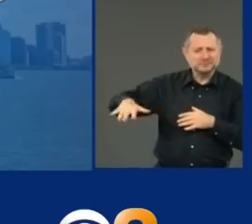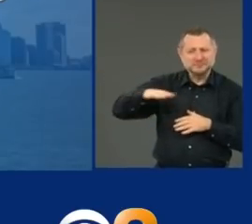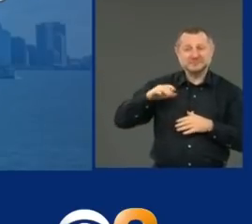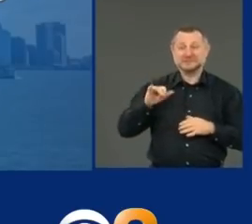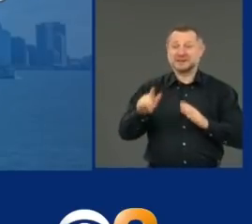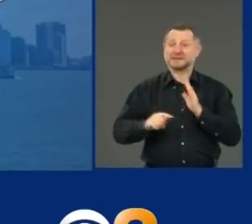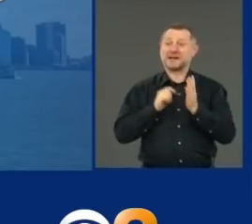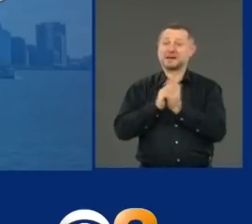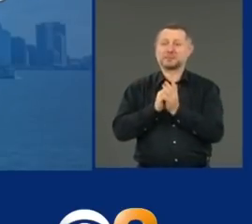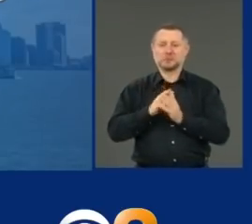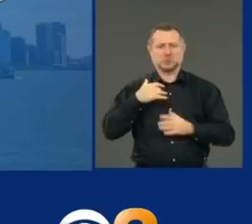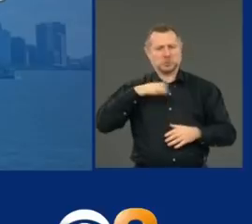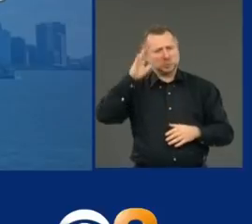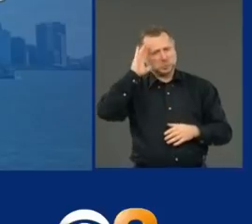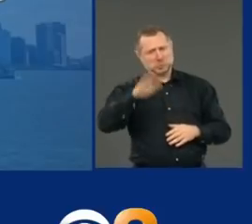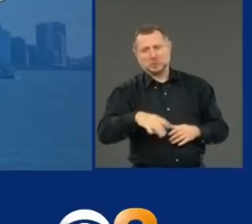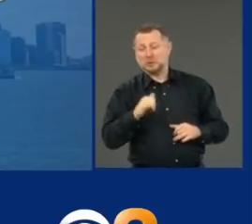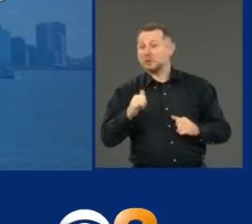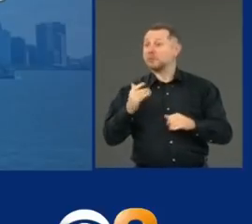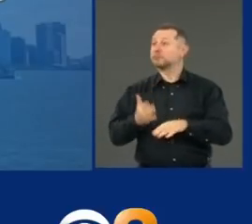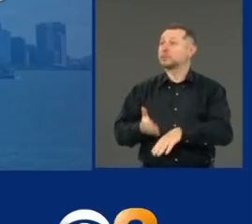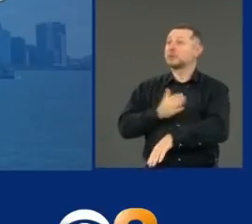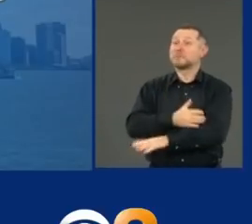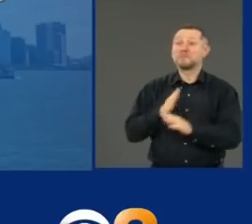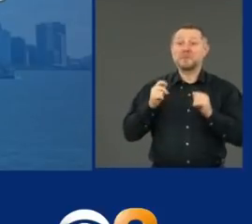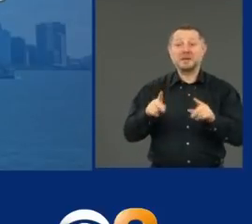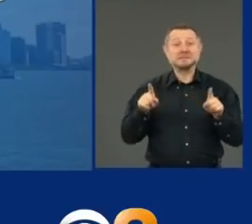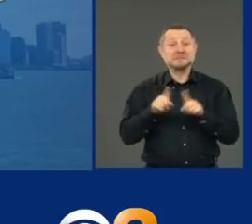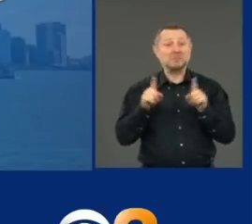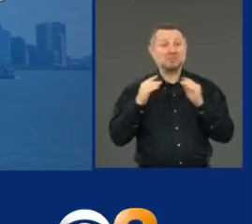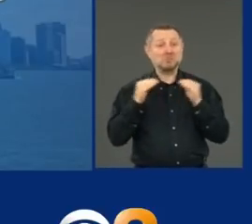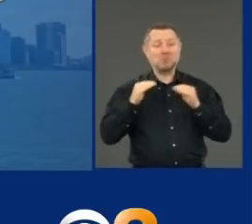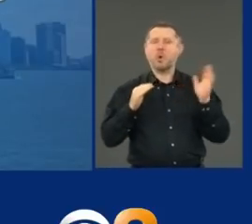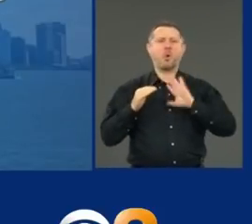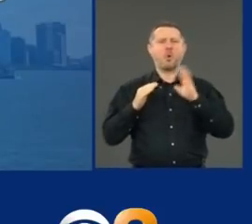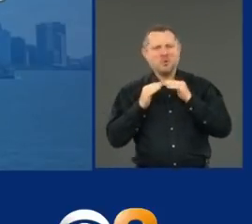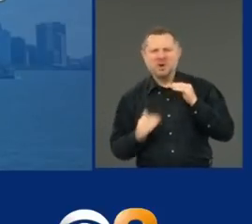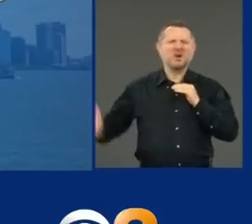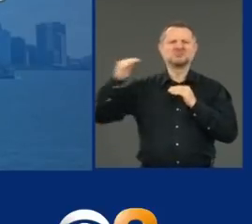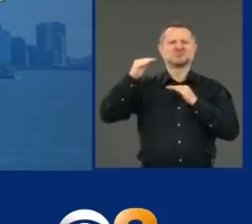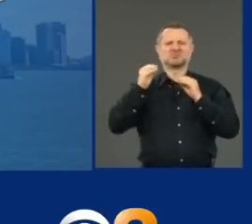LONG ISLAND AFTER SUPER STORM SANDY DEVASTATED LONG ISLAND. I